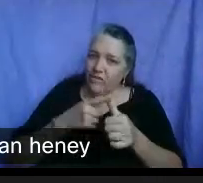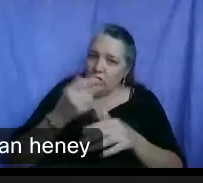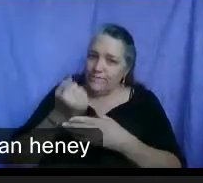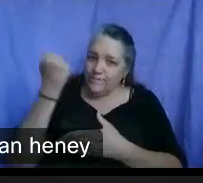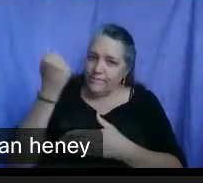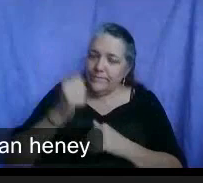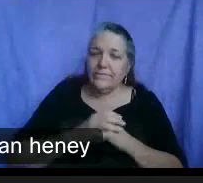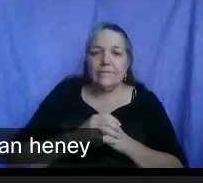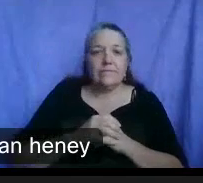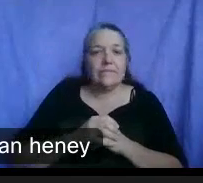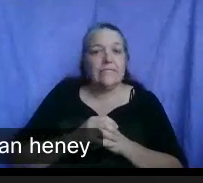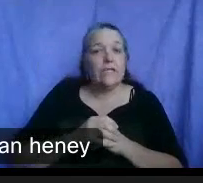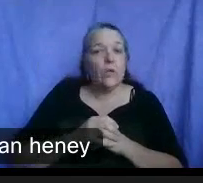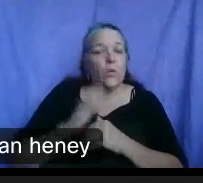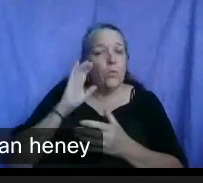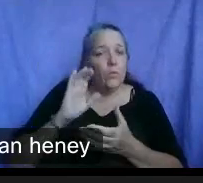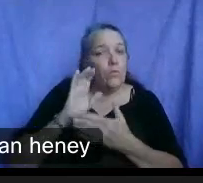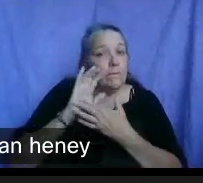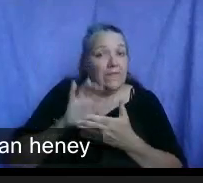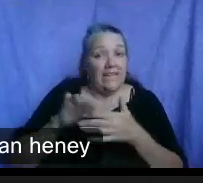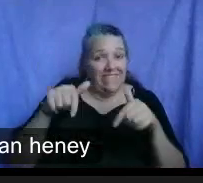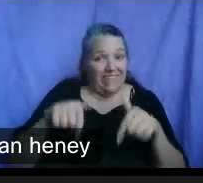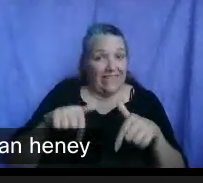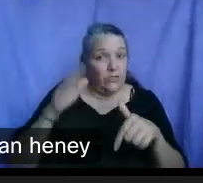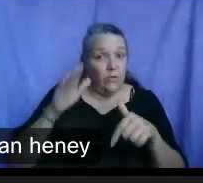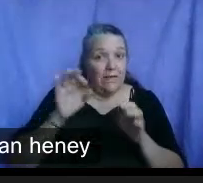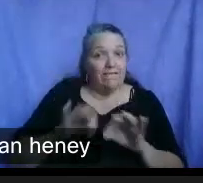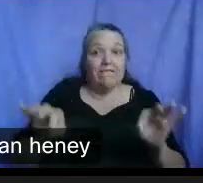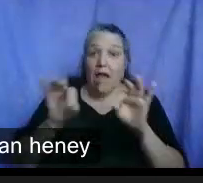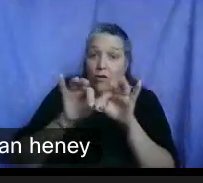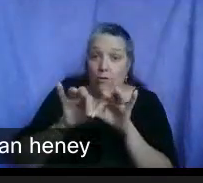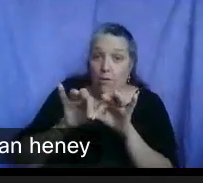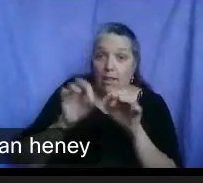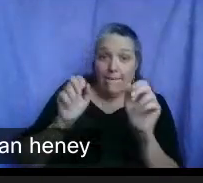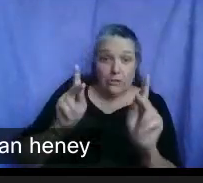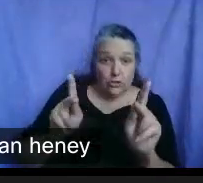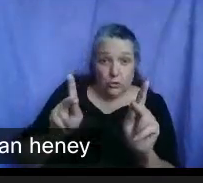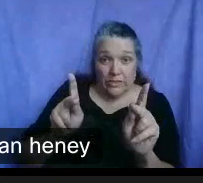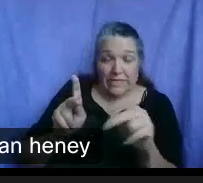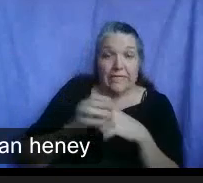these hands-on exercise-based workshops will be a valuable opportunity for you to learn from our